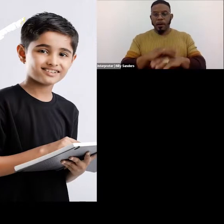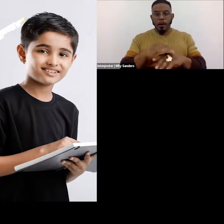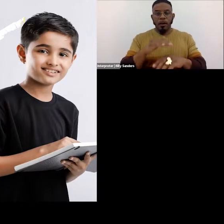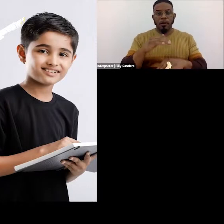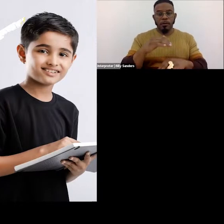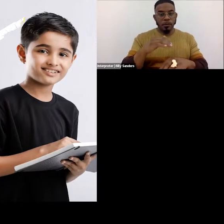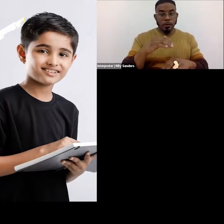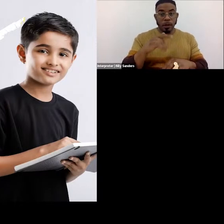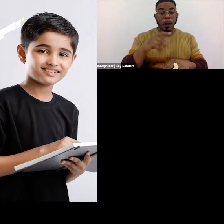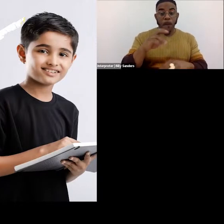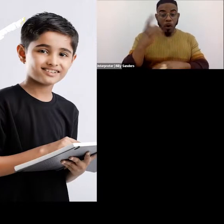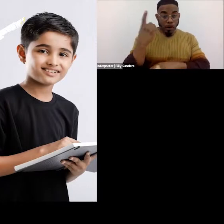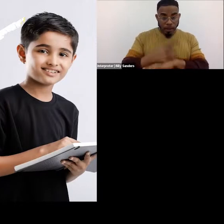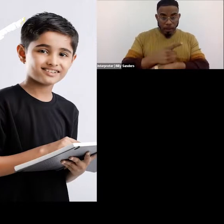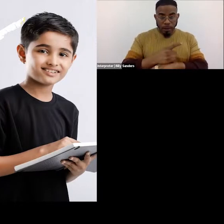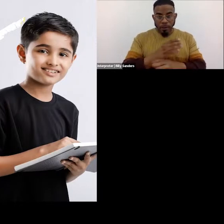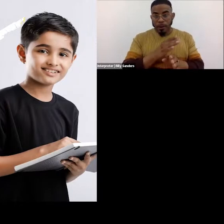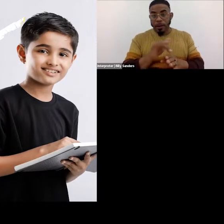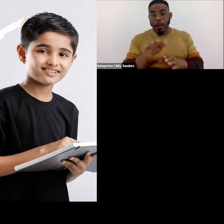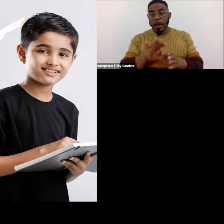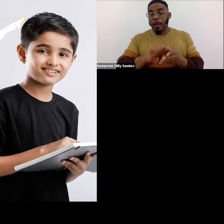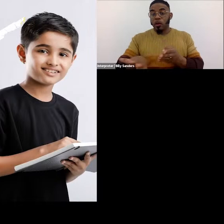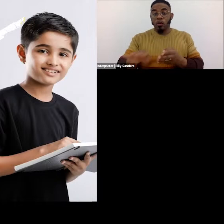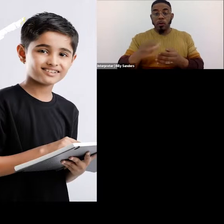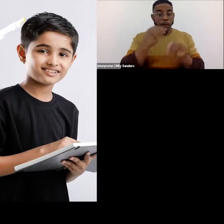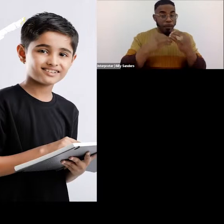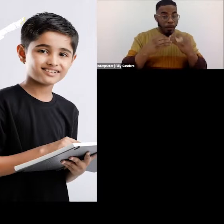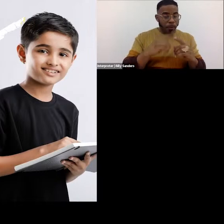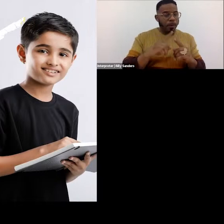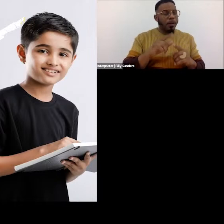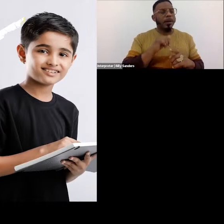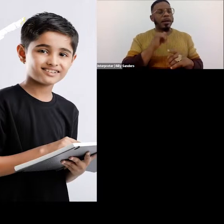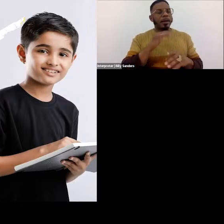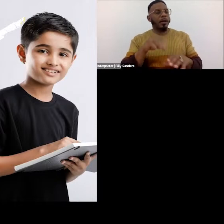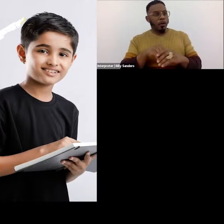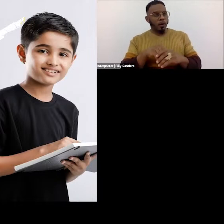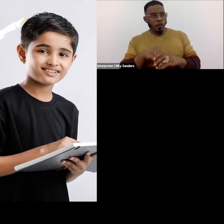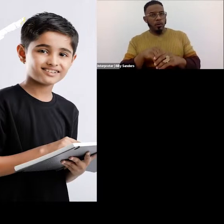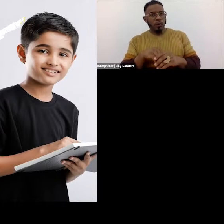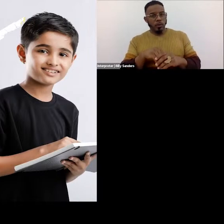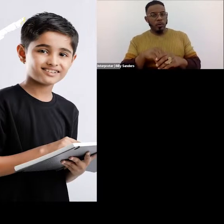And that is per day and that excludes meals, but it does include the school time.